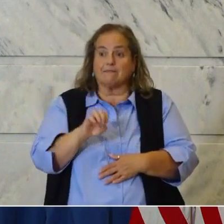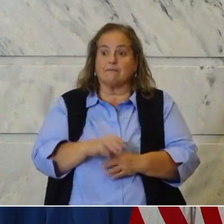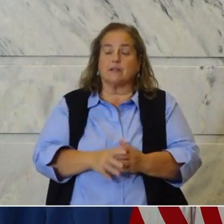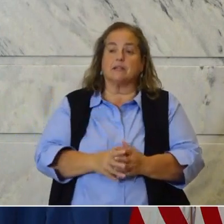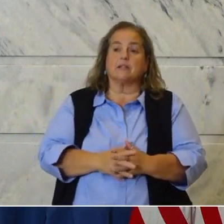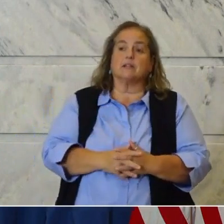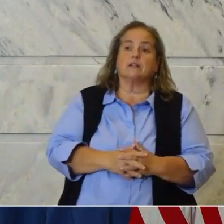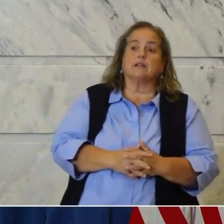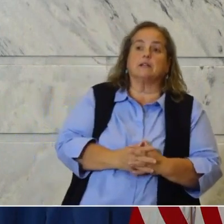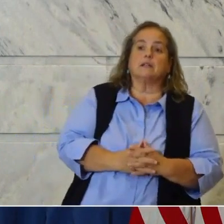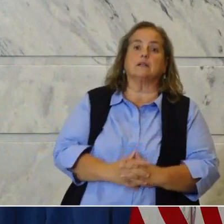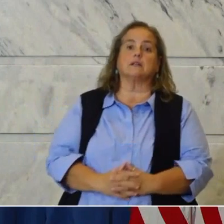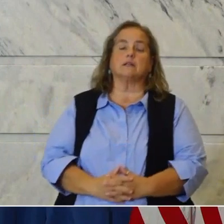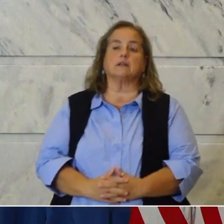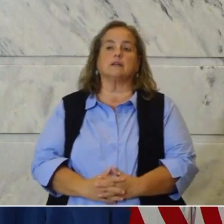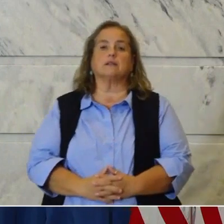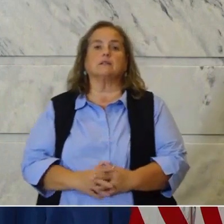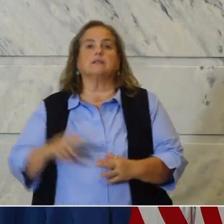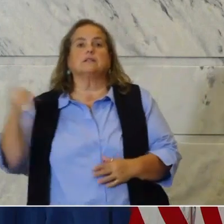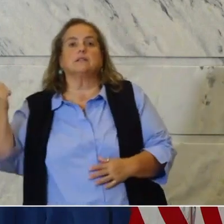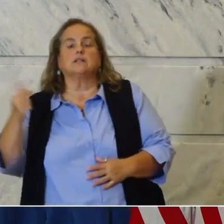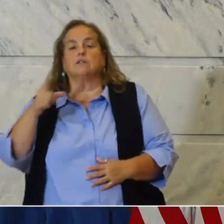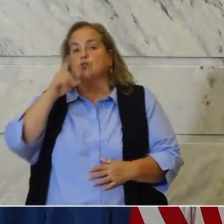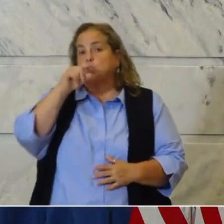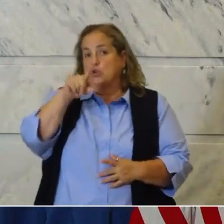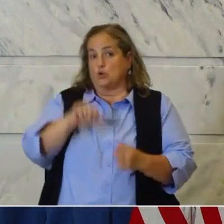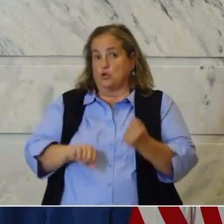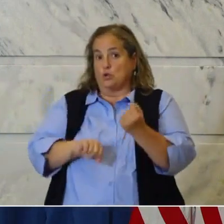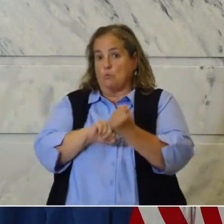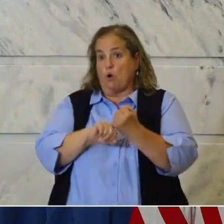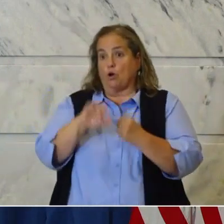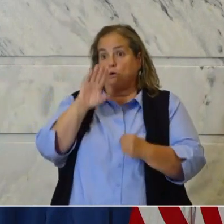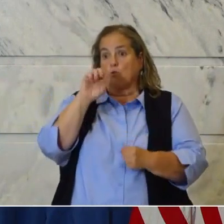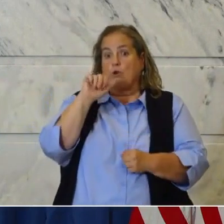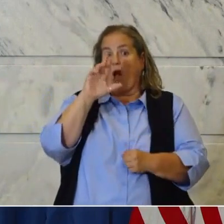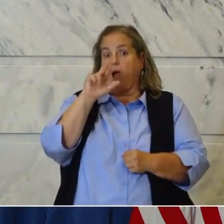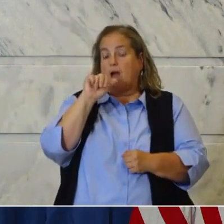you support recently proposed by a state representative Scott